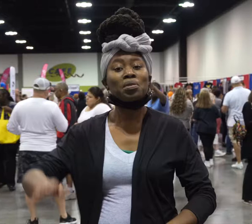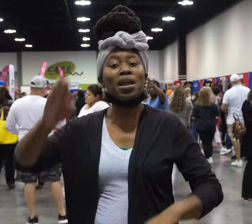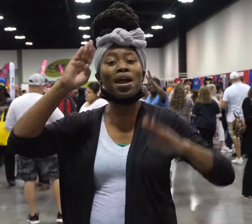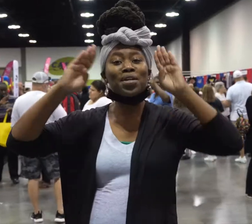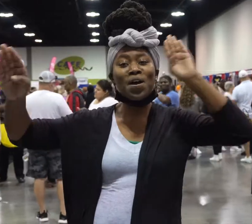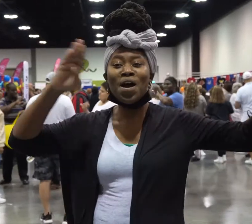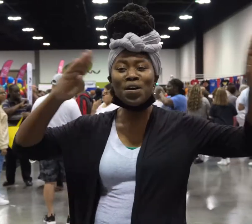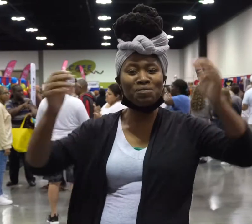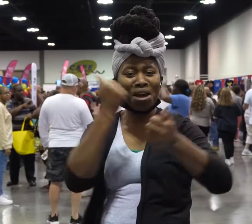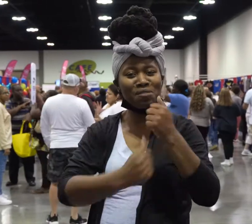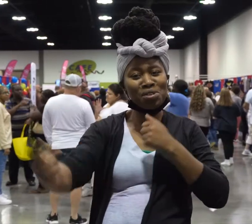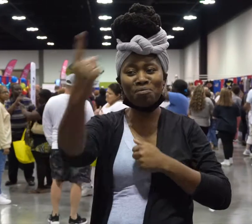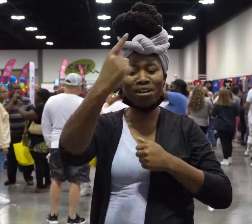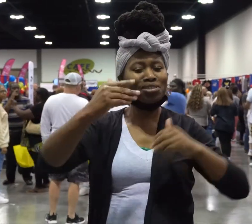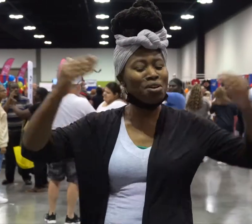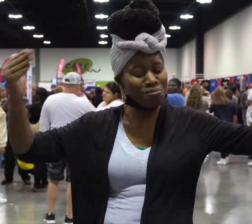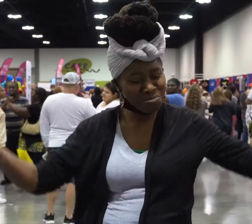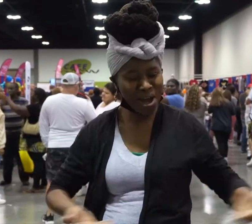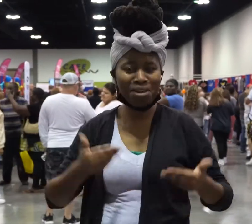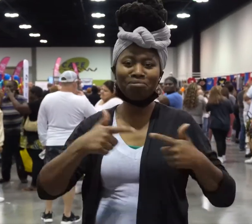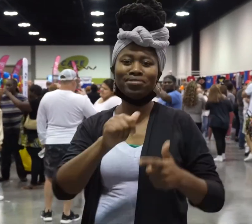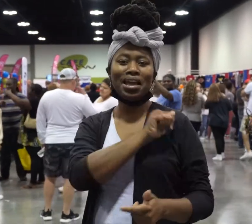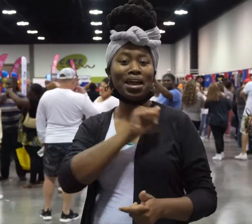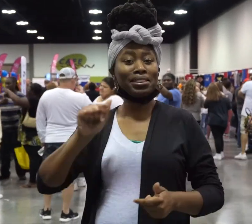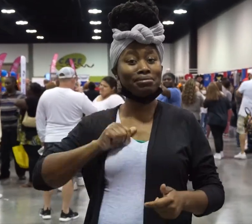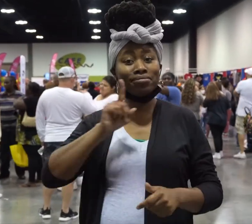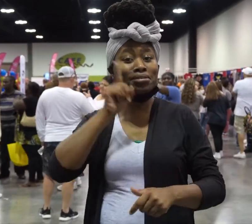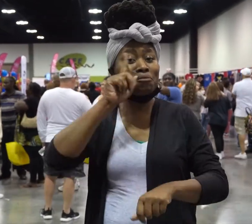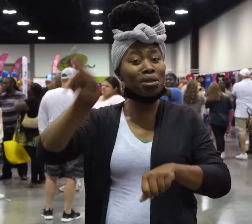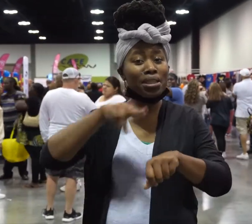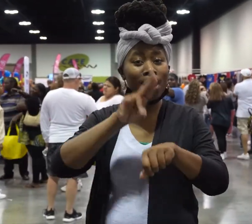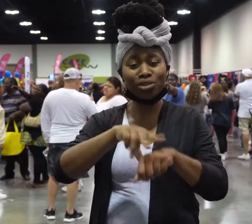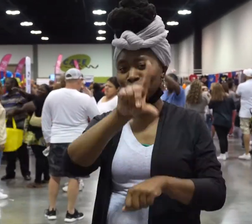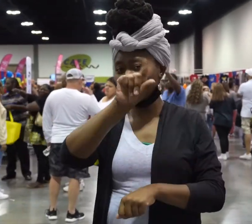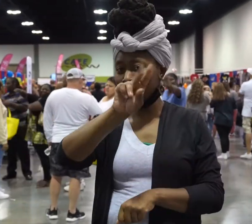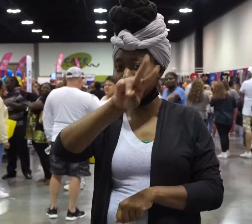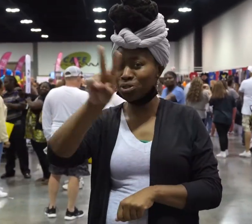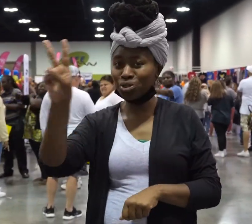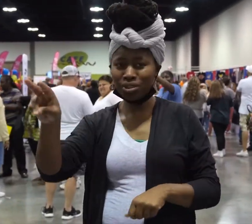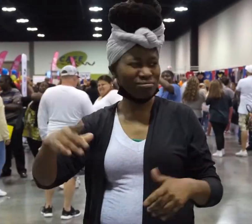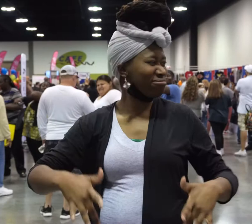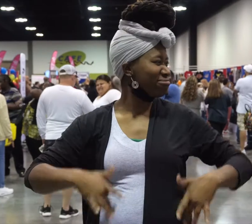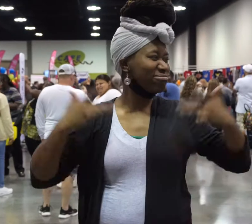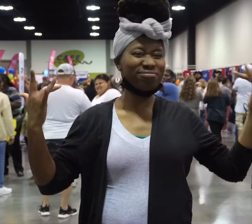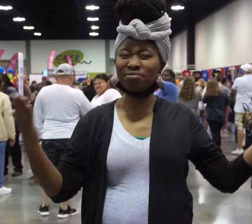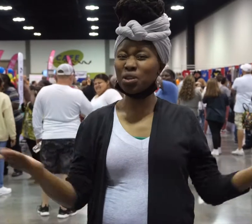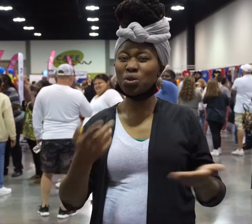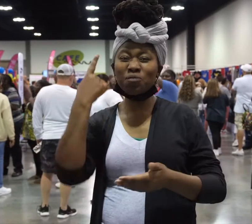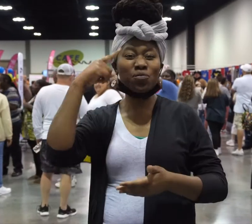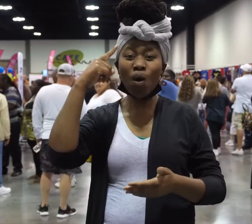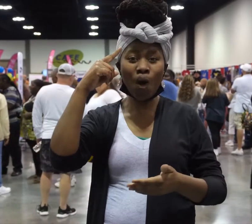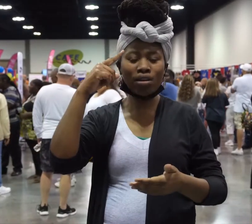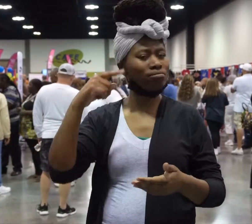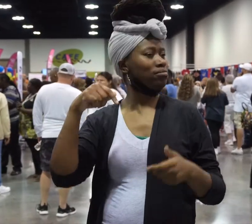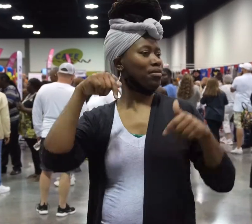Hello everyone! Welcome to the 2022 Atlanta DeafNation Expo. What's up here?